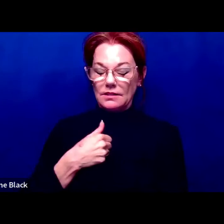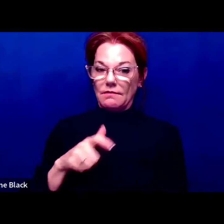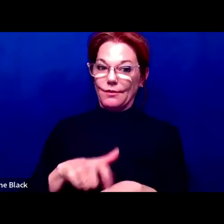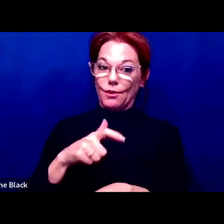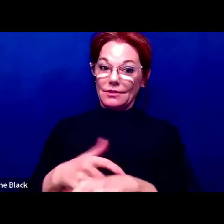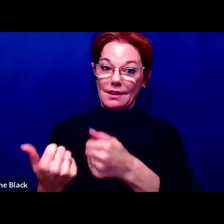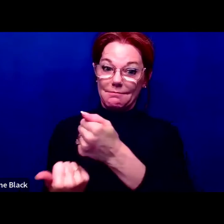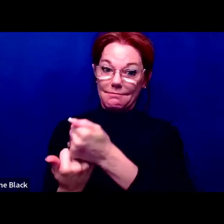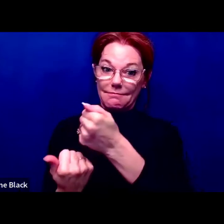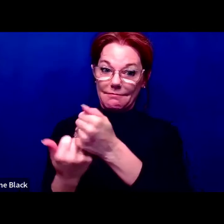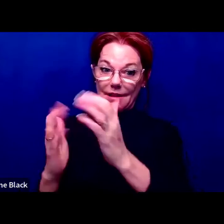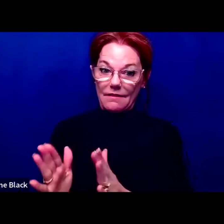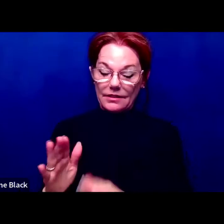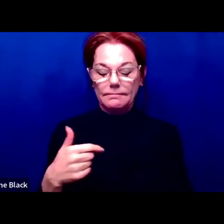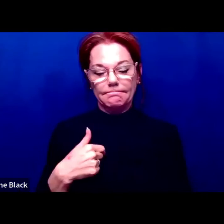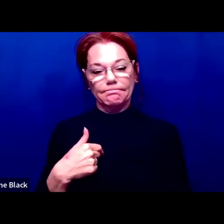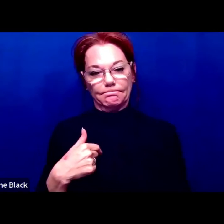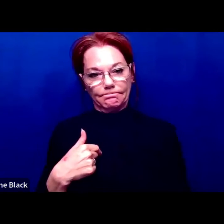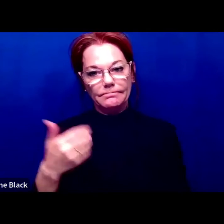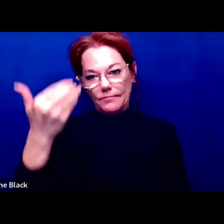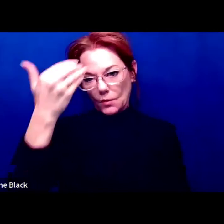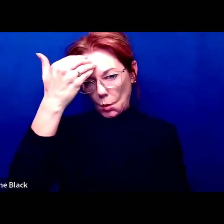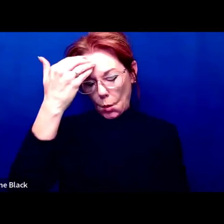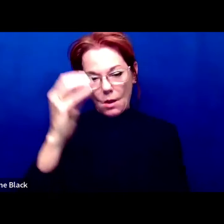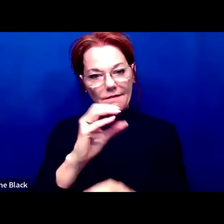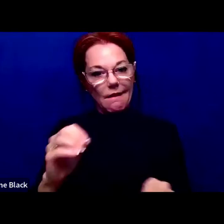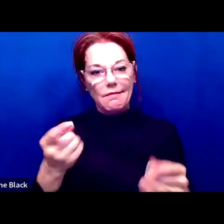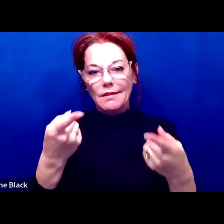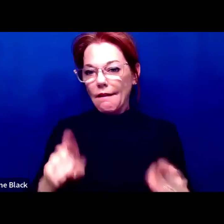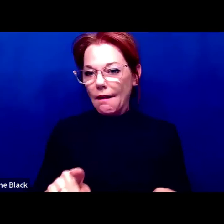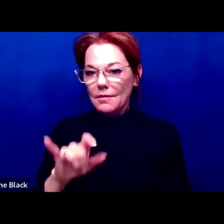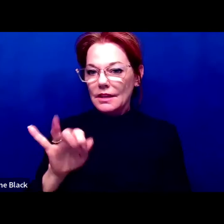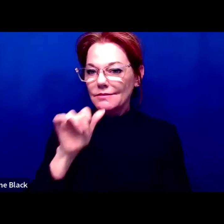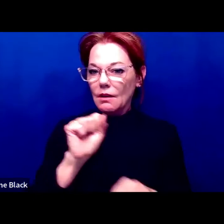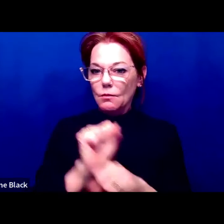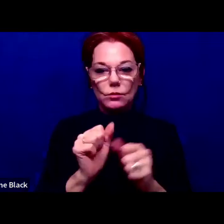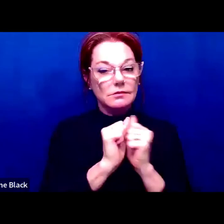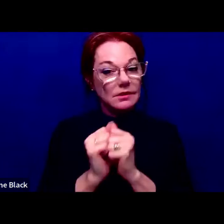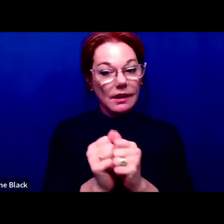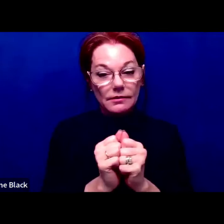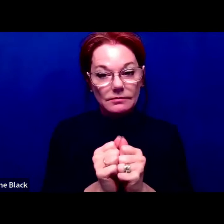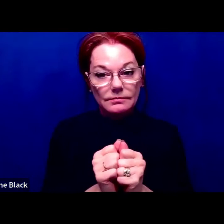nothing happens without us working together, and that we need to collectively work on